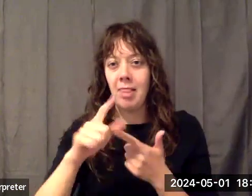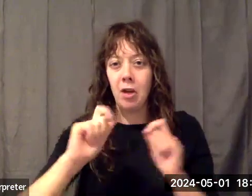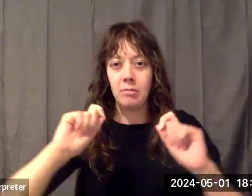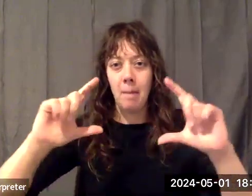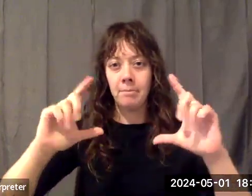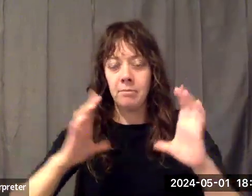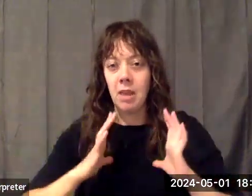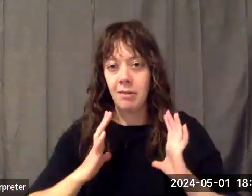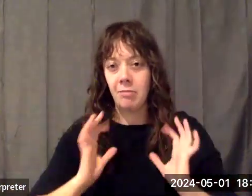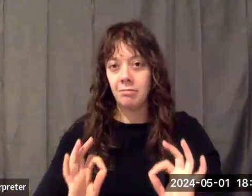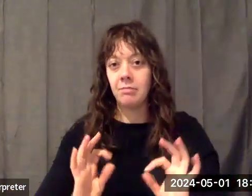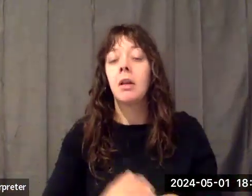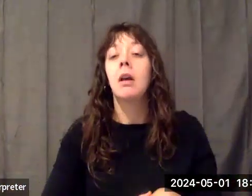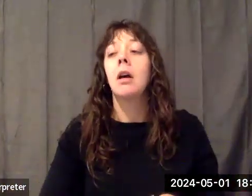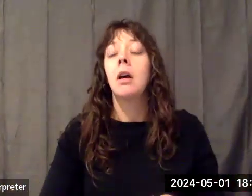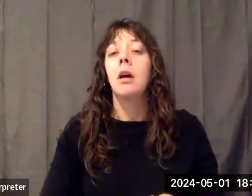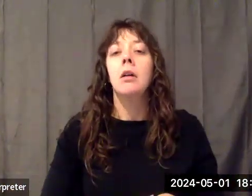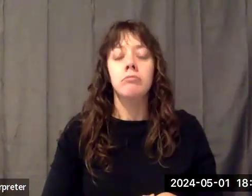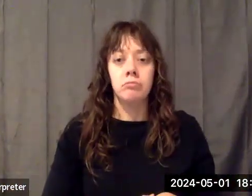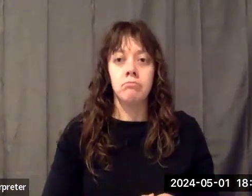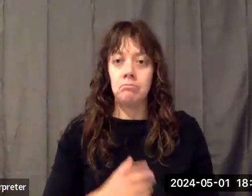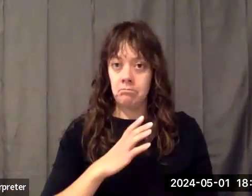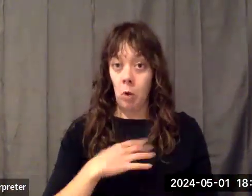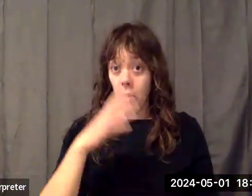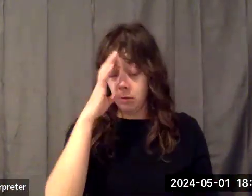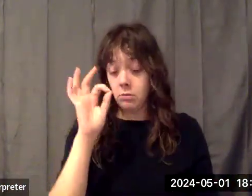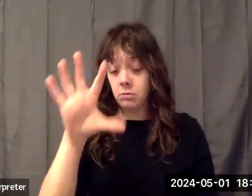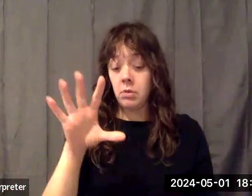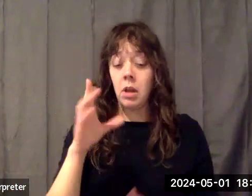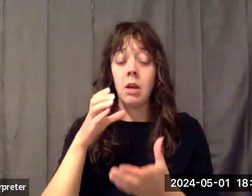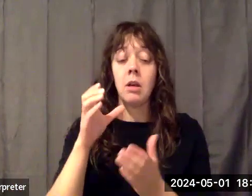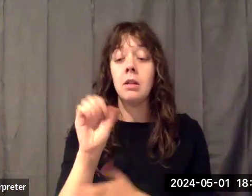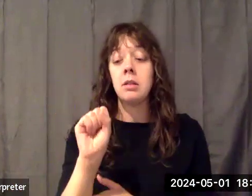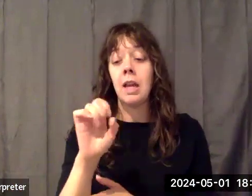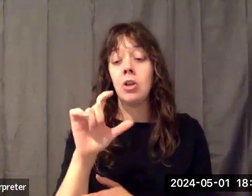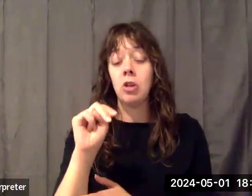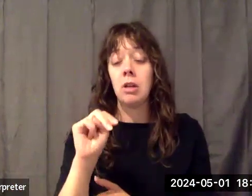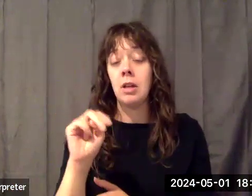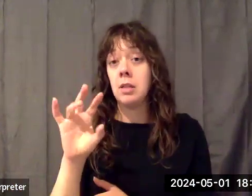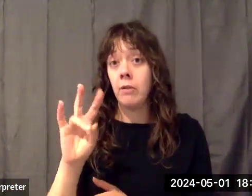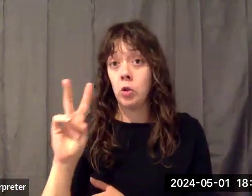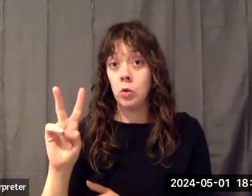I just wanted to make a comment on section seven two, the stipend for associates.